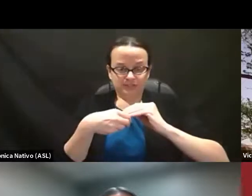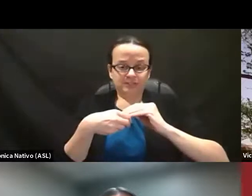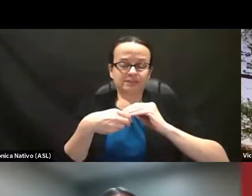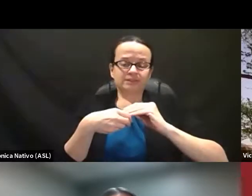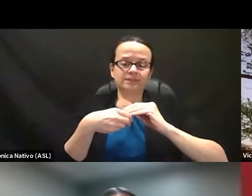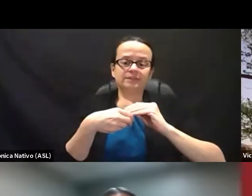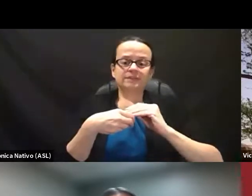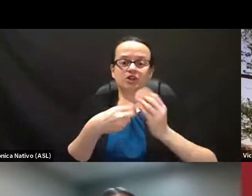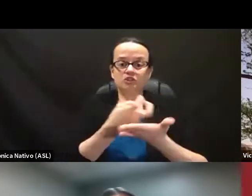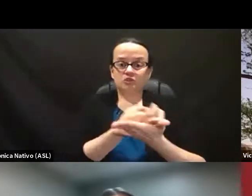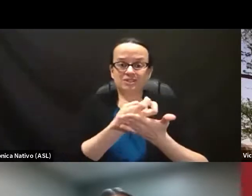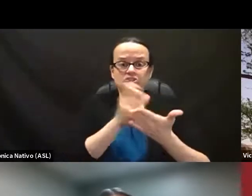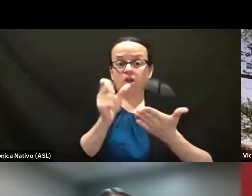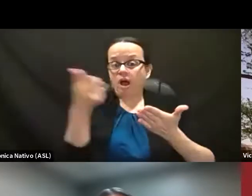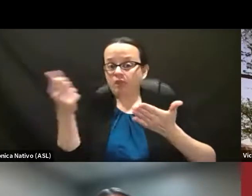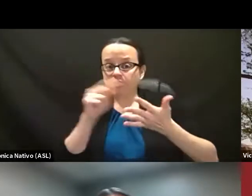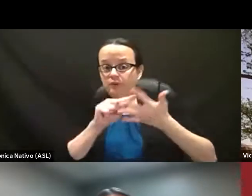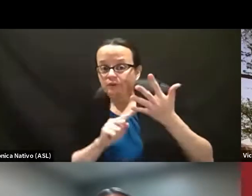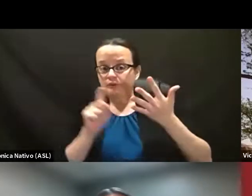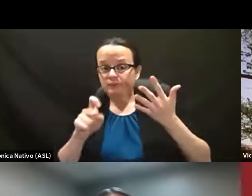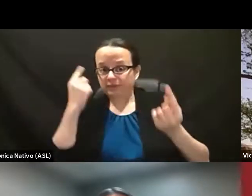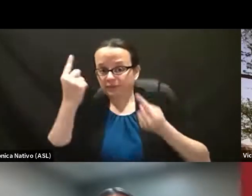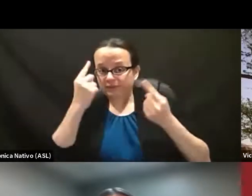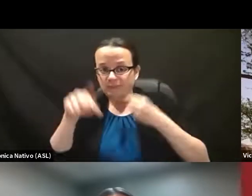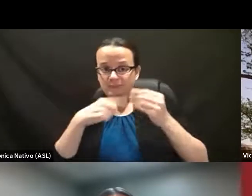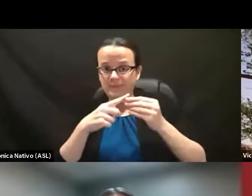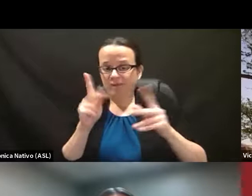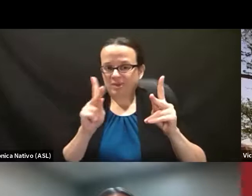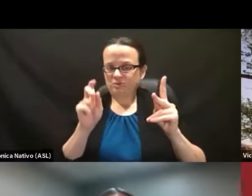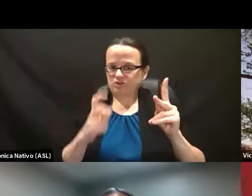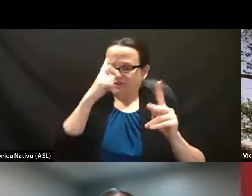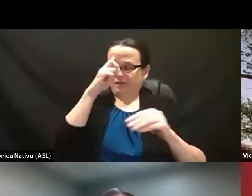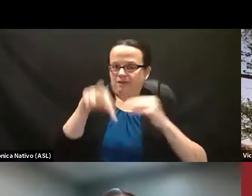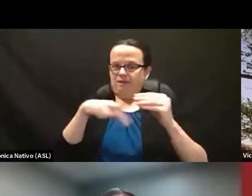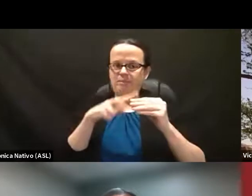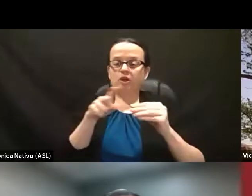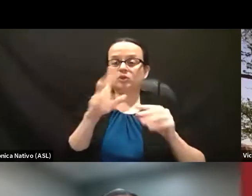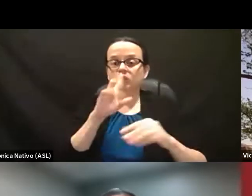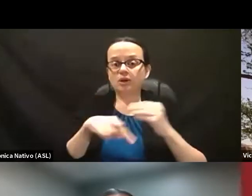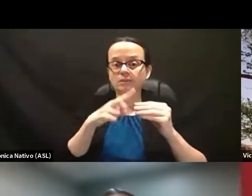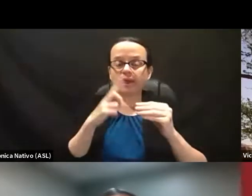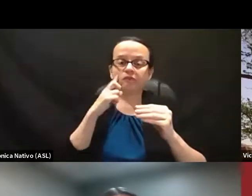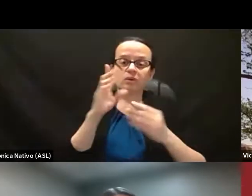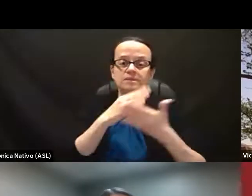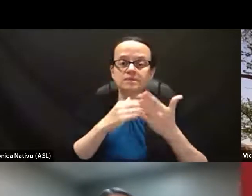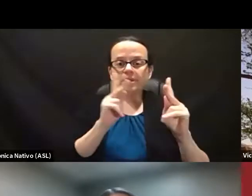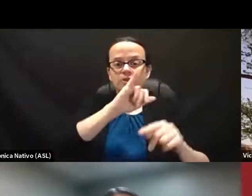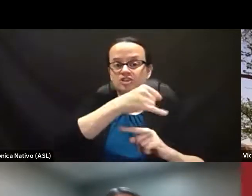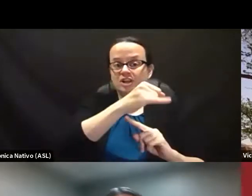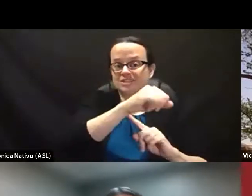Amber Carey Navarrete (Easterseals): seizures, are there any other special considerations that maybe people should take into account, you mentioned town before some people may be Johnson and Johnson with the one.